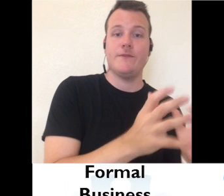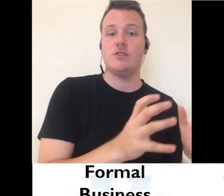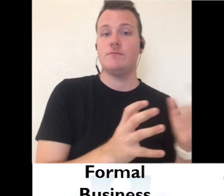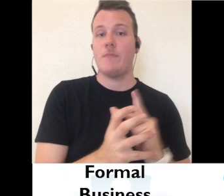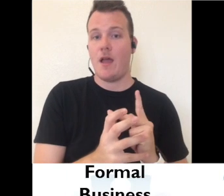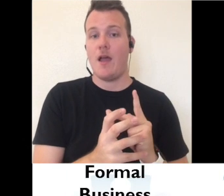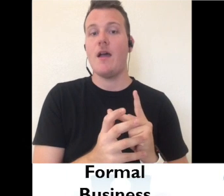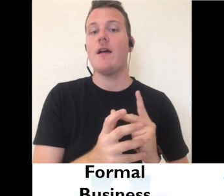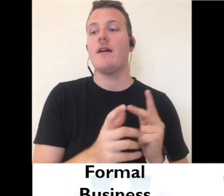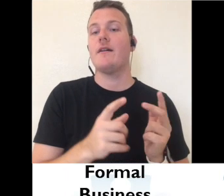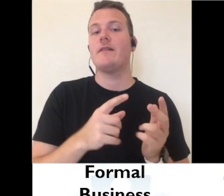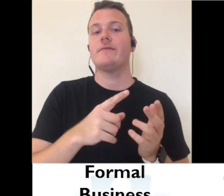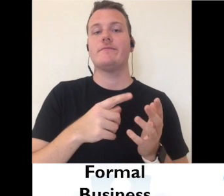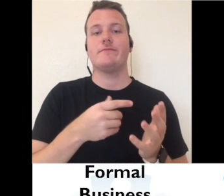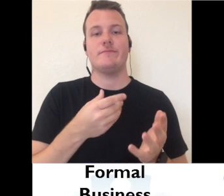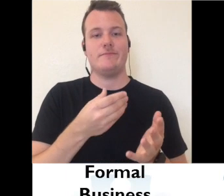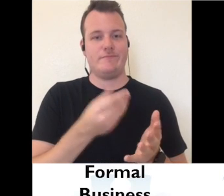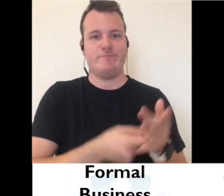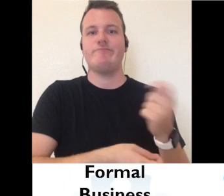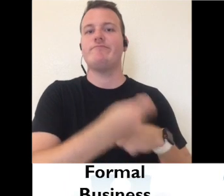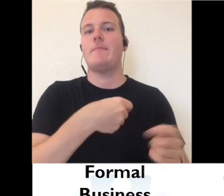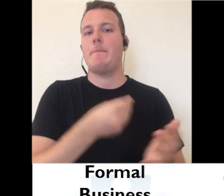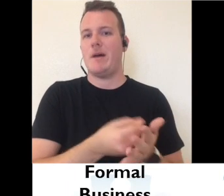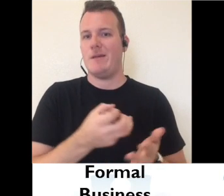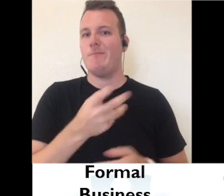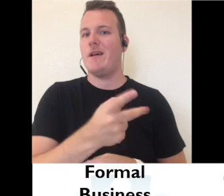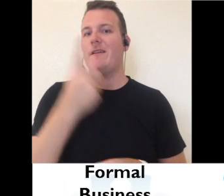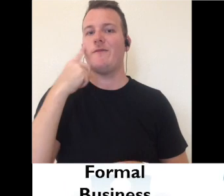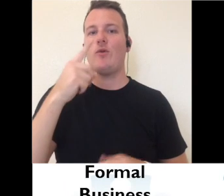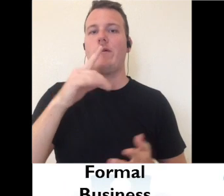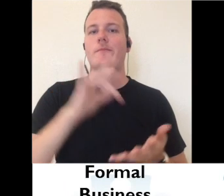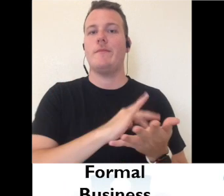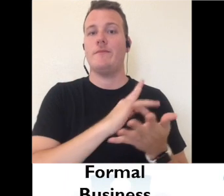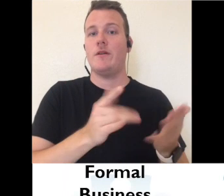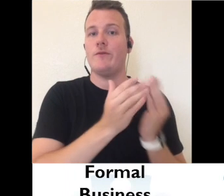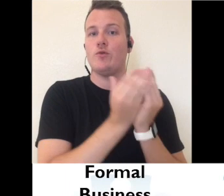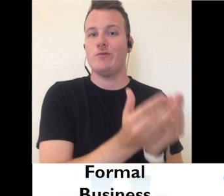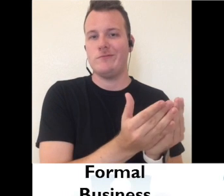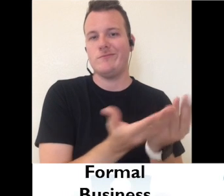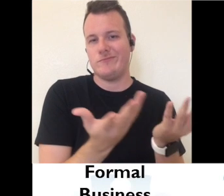years ago, but so that's generic competition. These days it might be a cruise, it